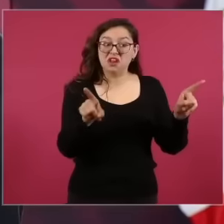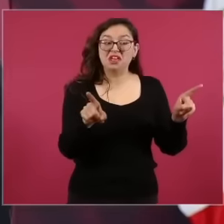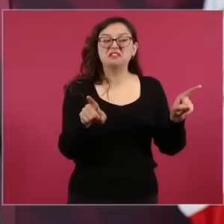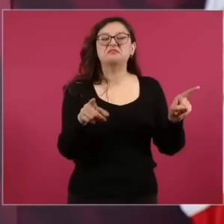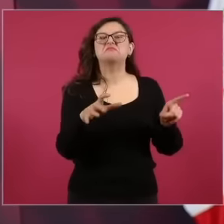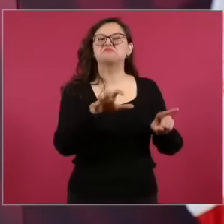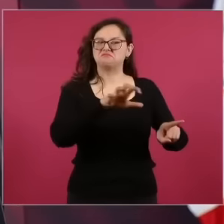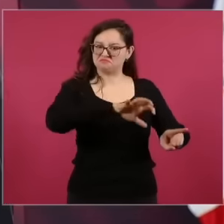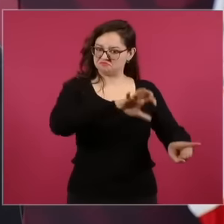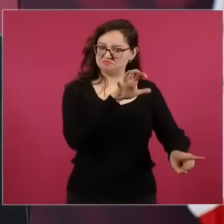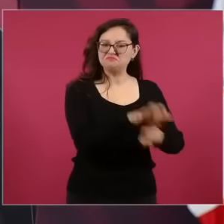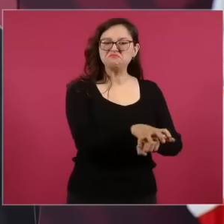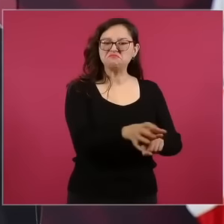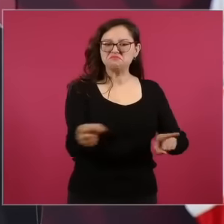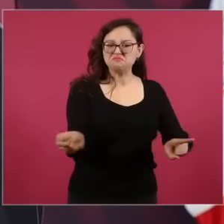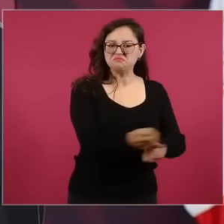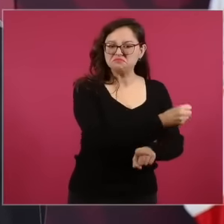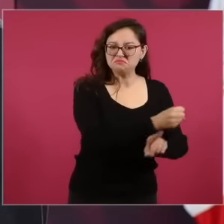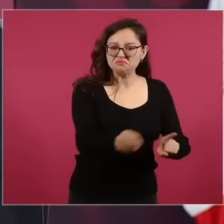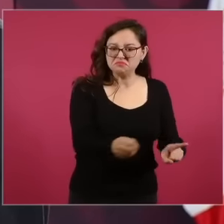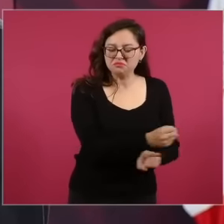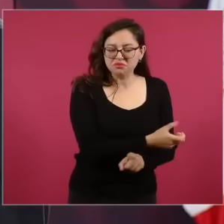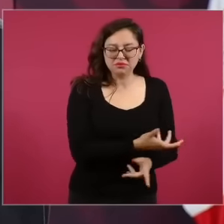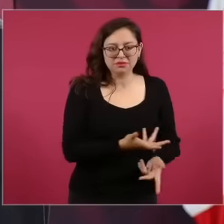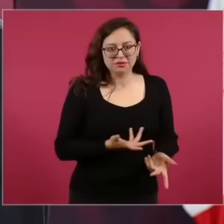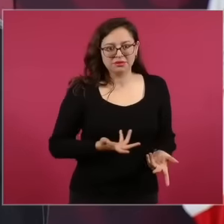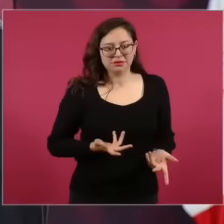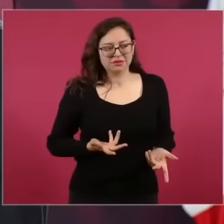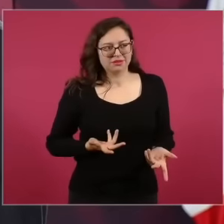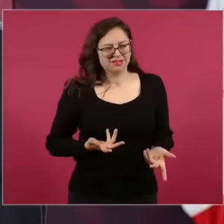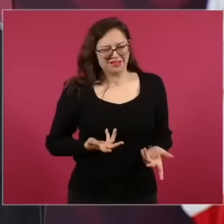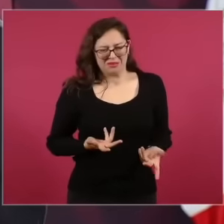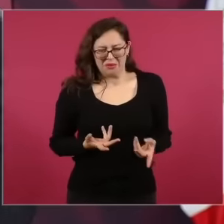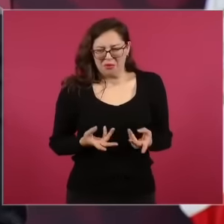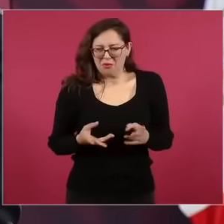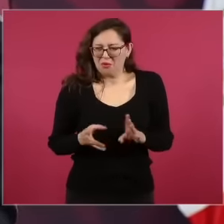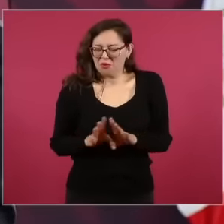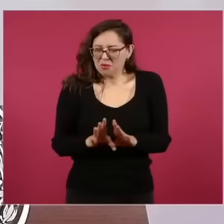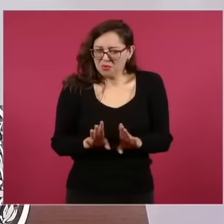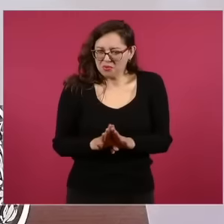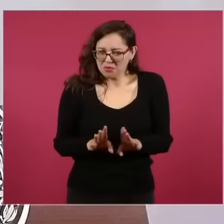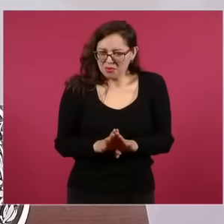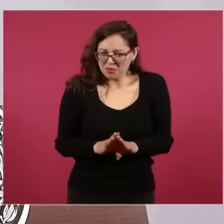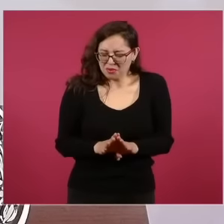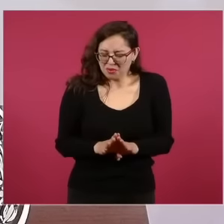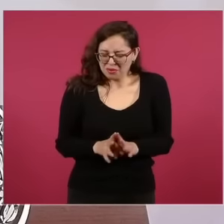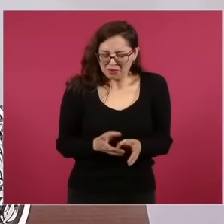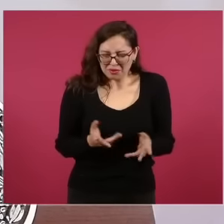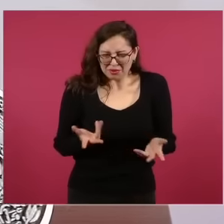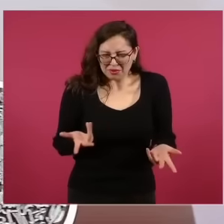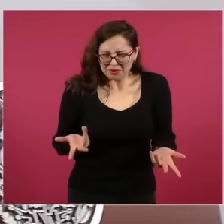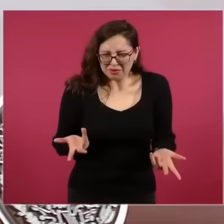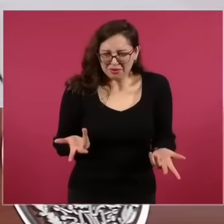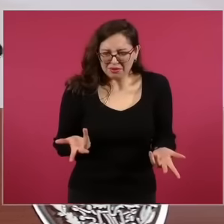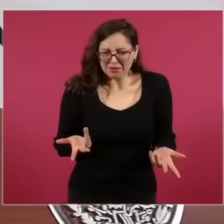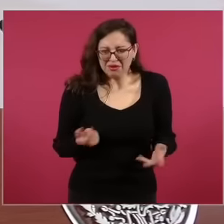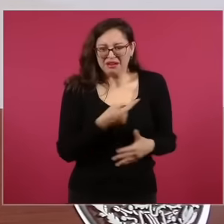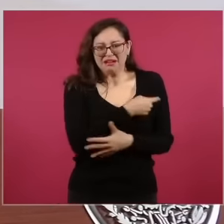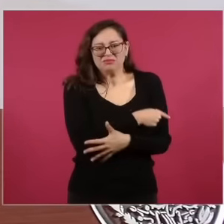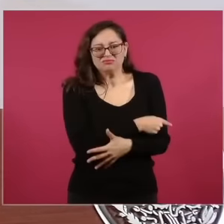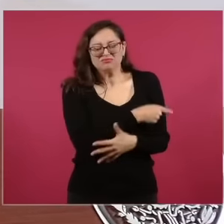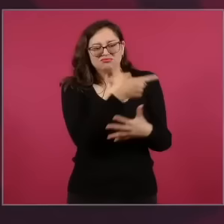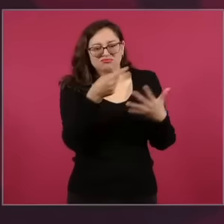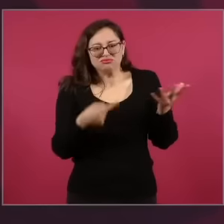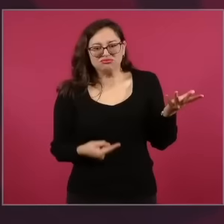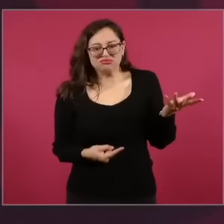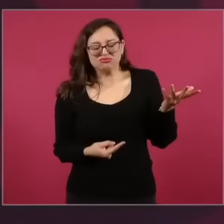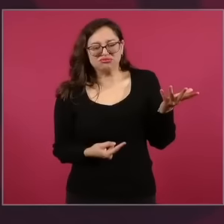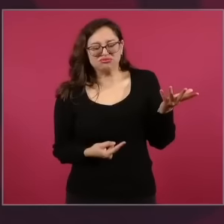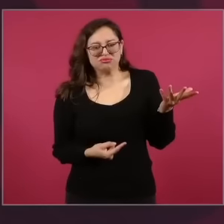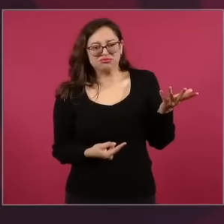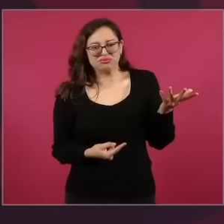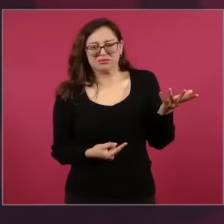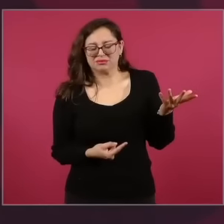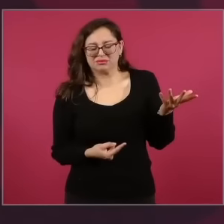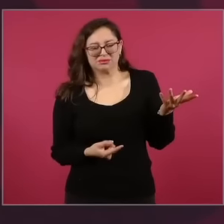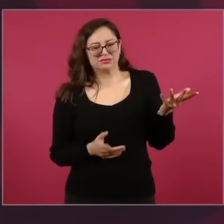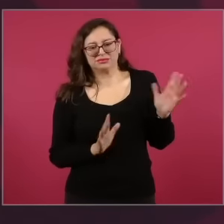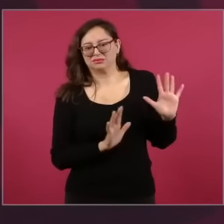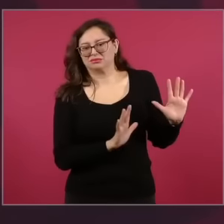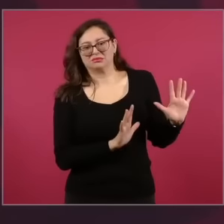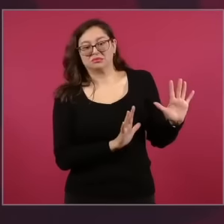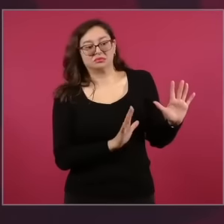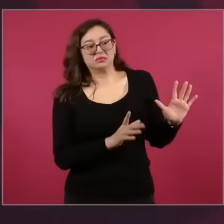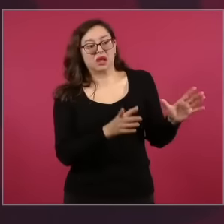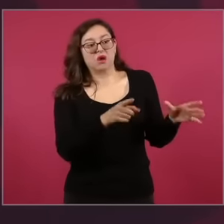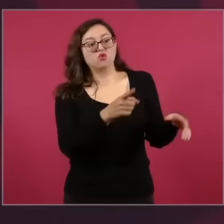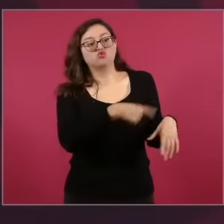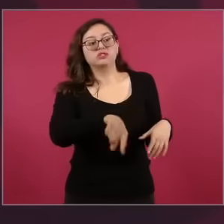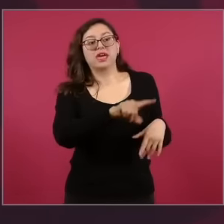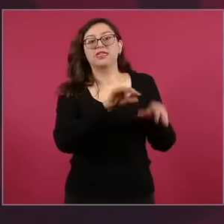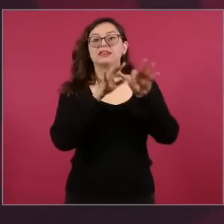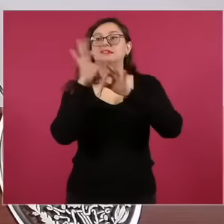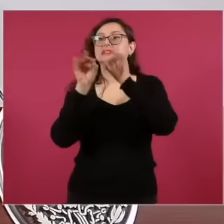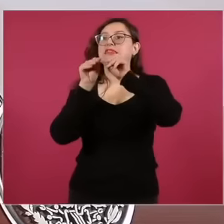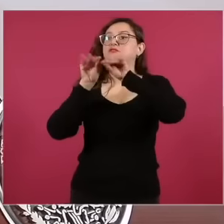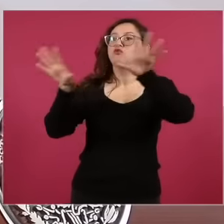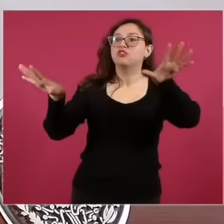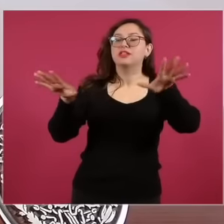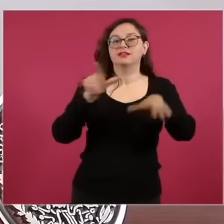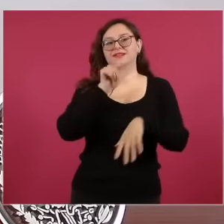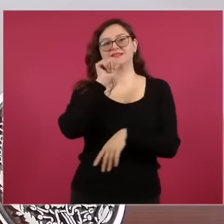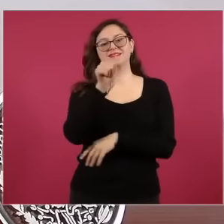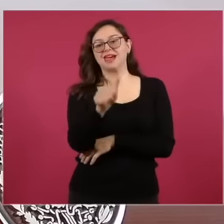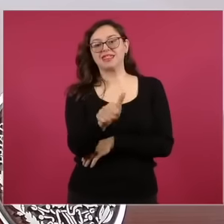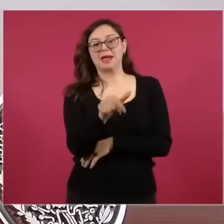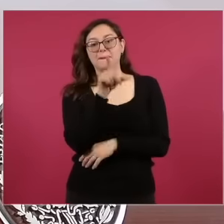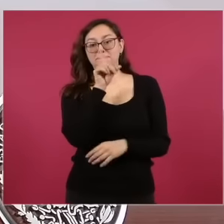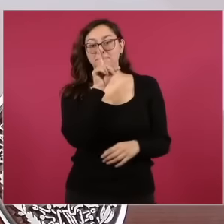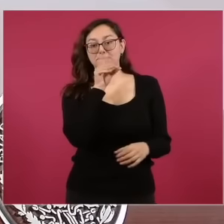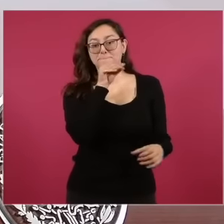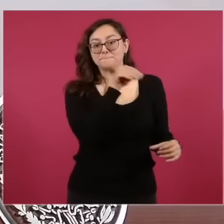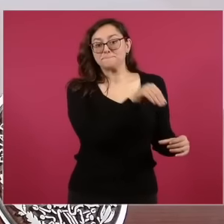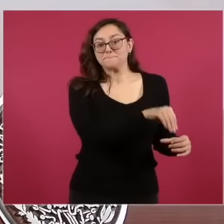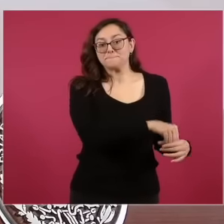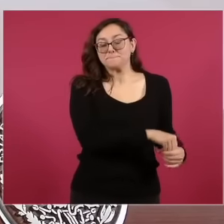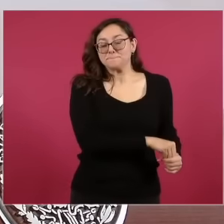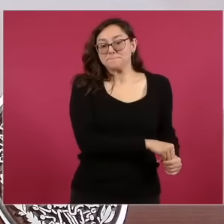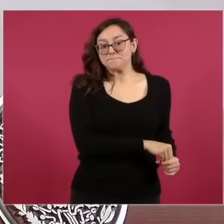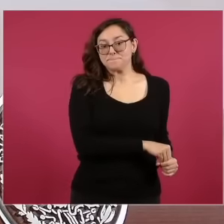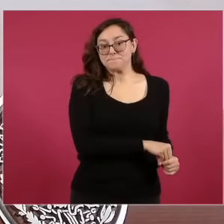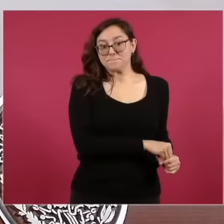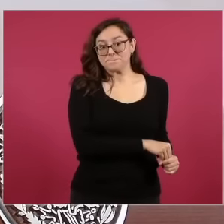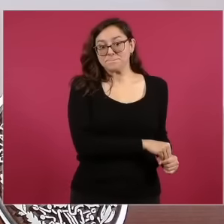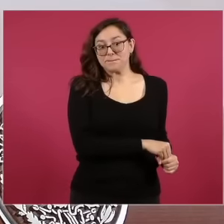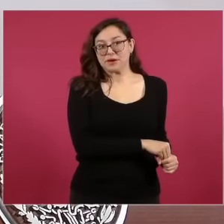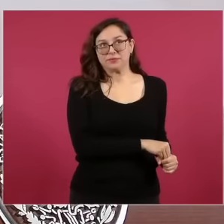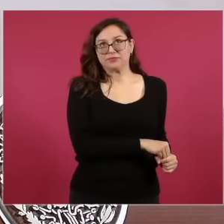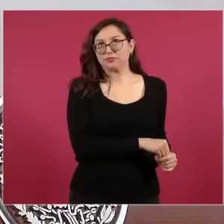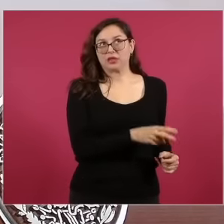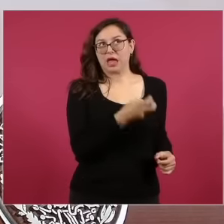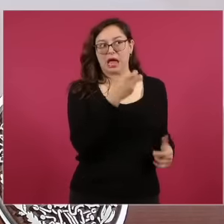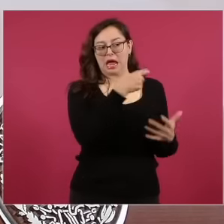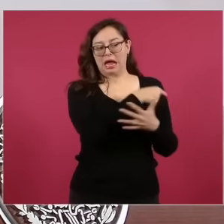lynched then all of that all of that is not considered by you now it's this let's see why